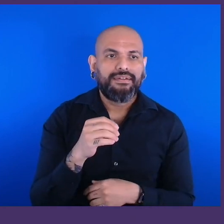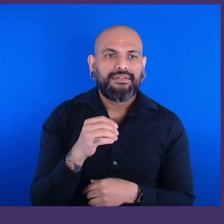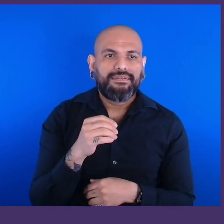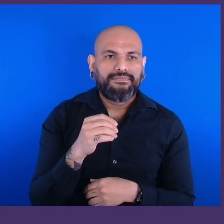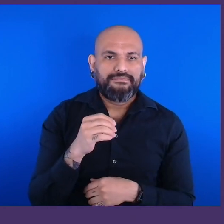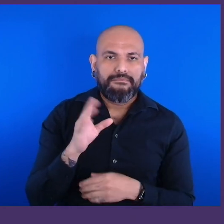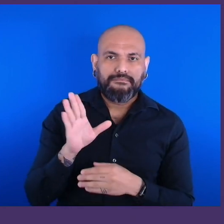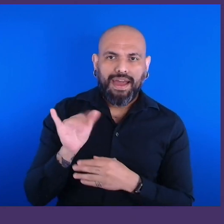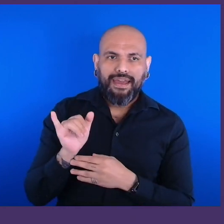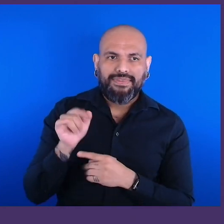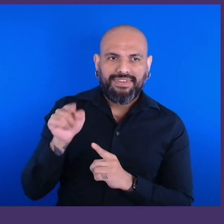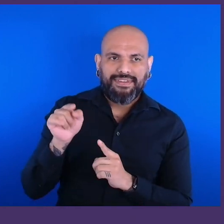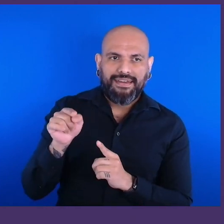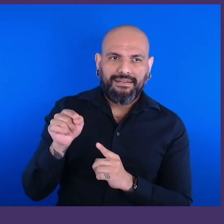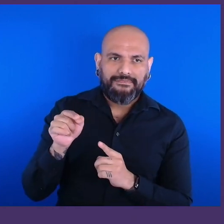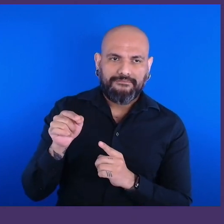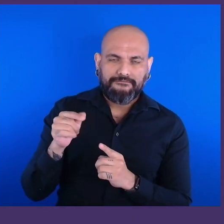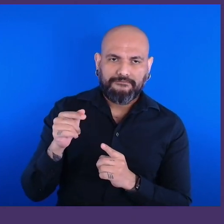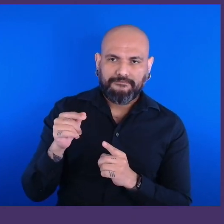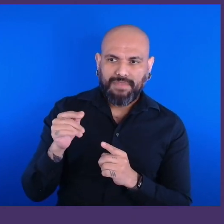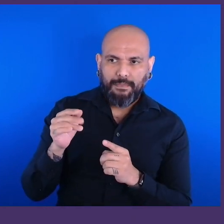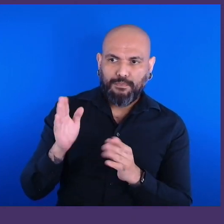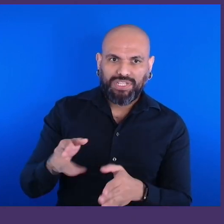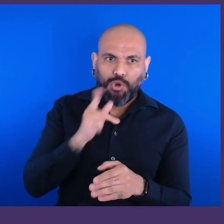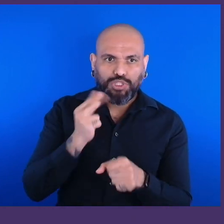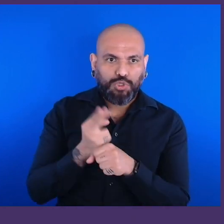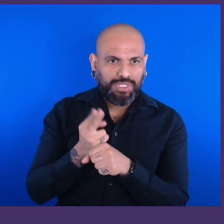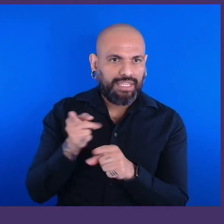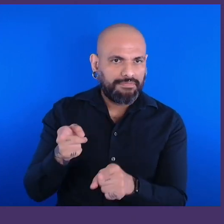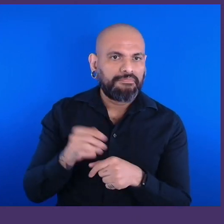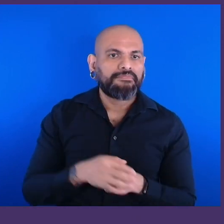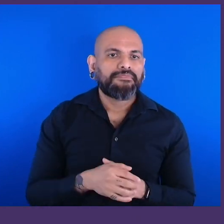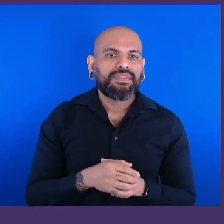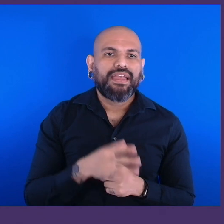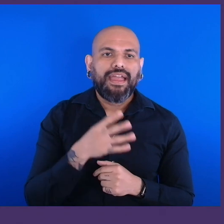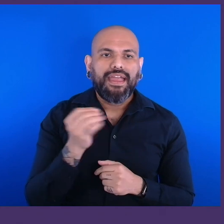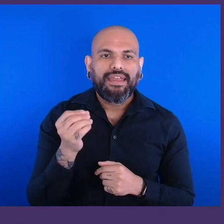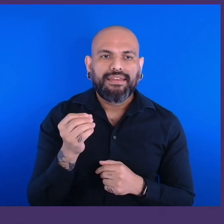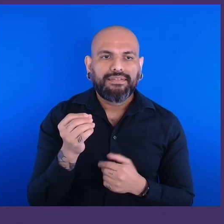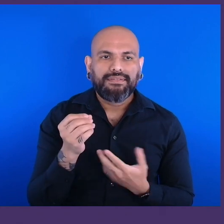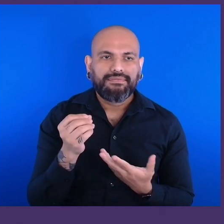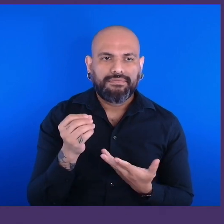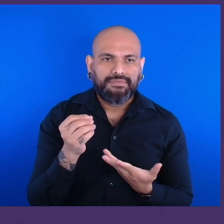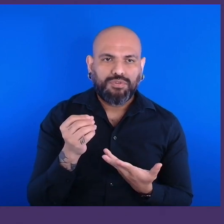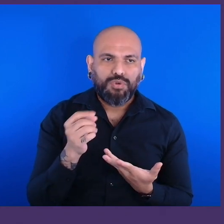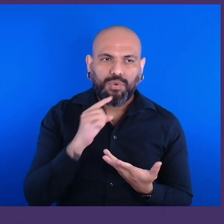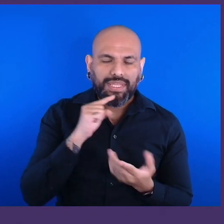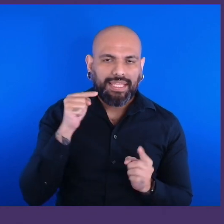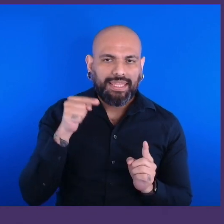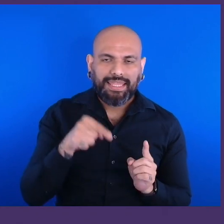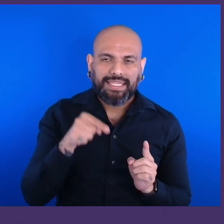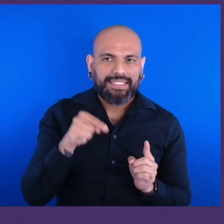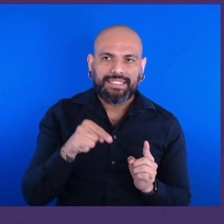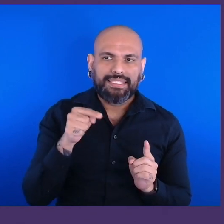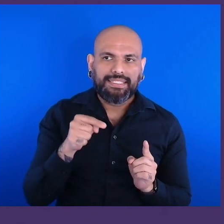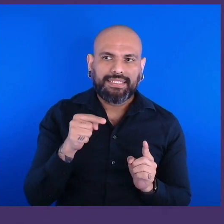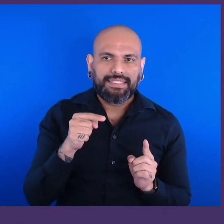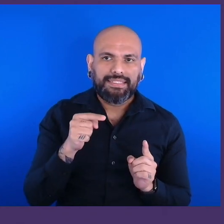What is true is that, in this risk, there are risks of artificial intelligence.